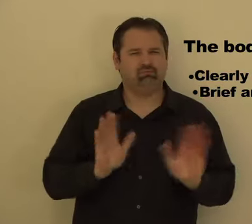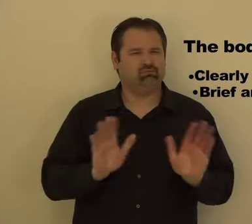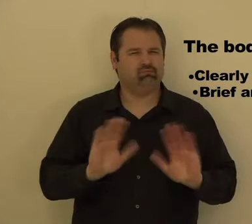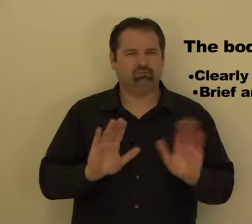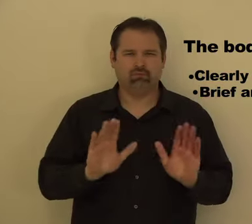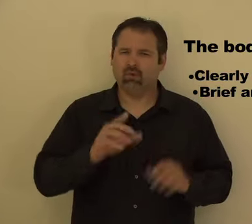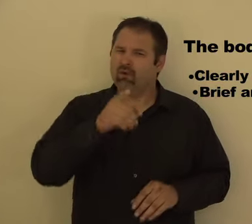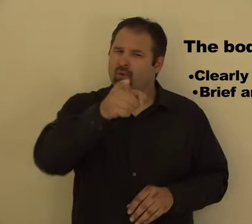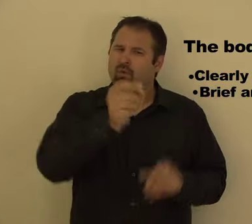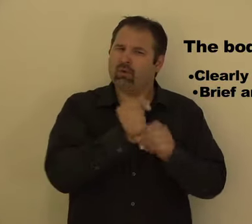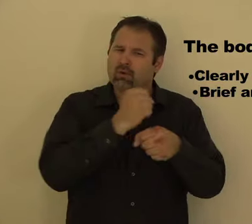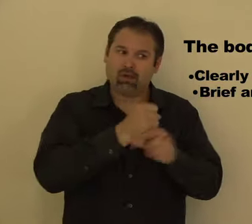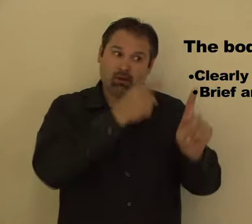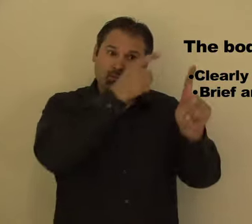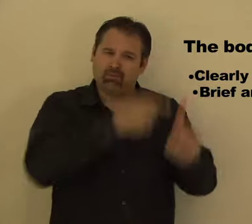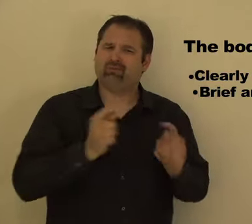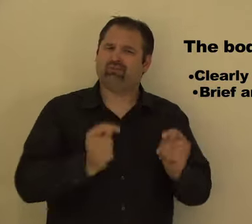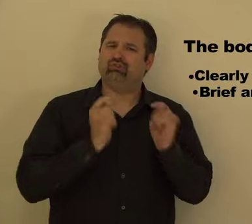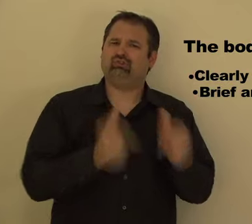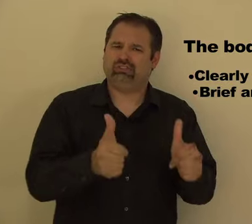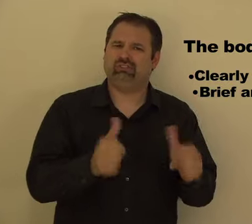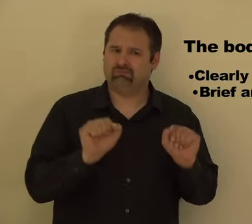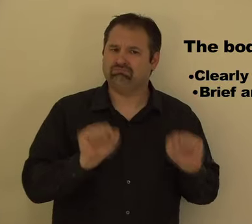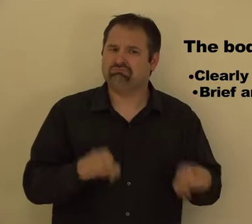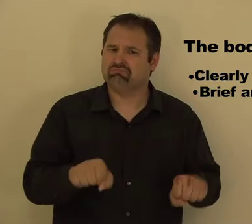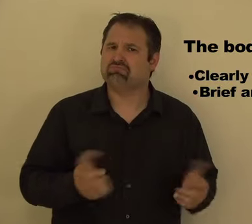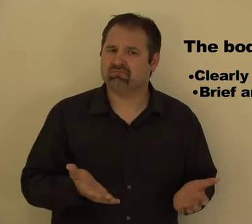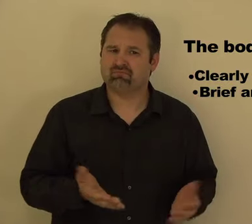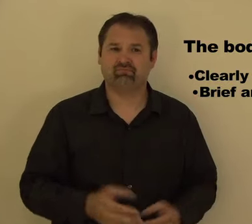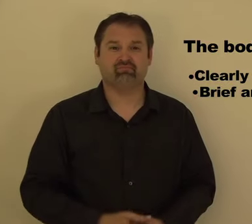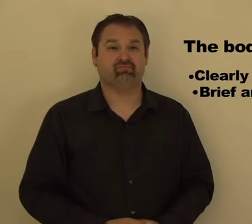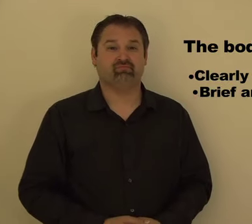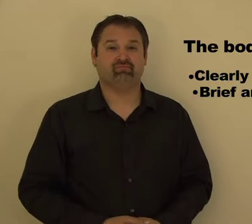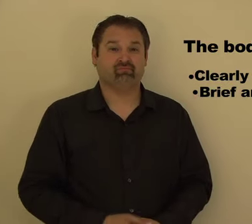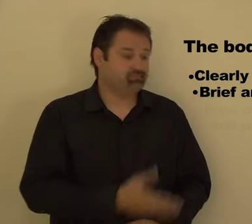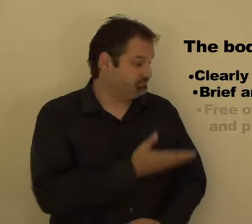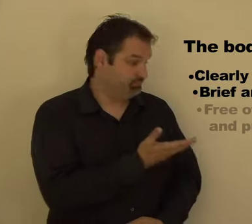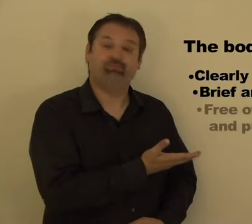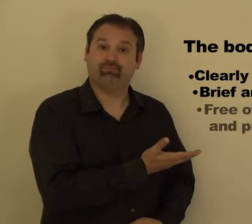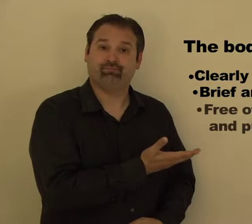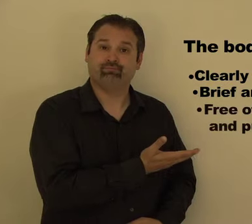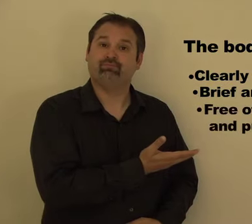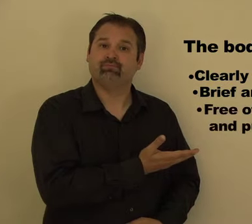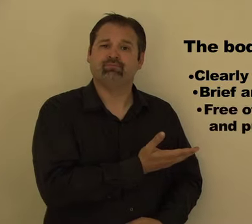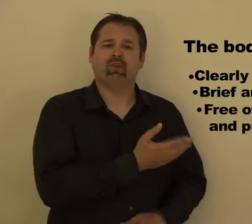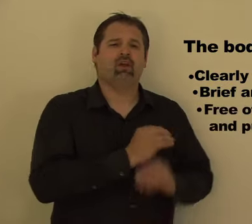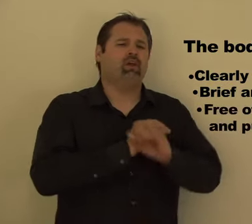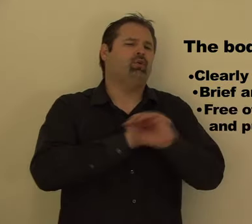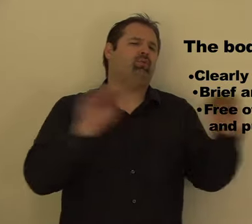Next, it should be free of grammatical, spelling, and punctuation errors.